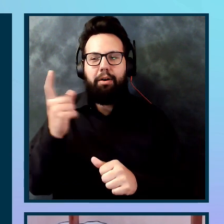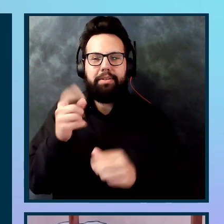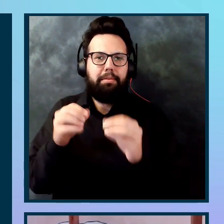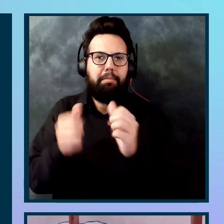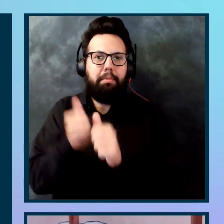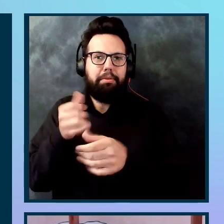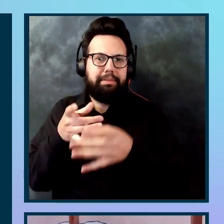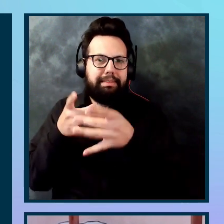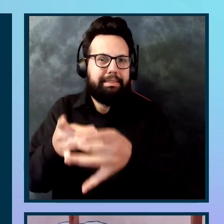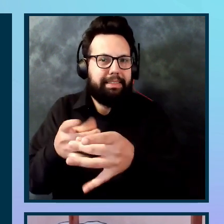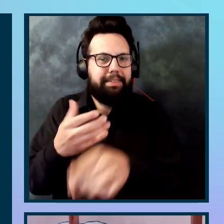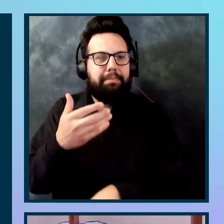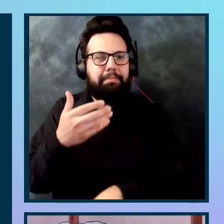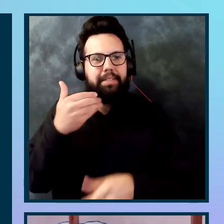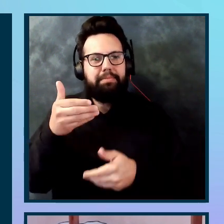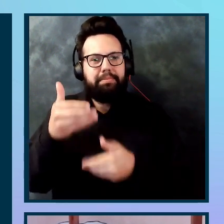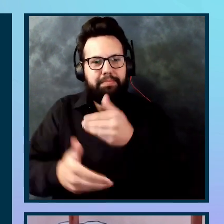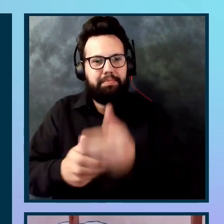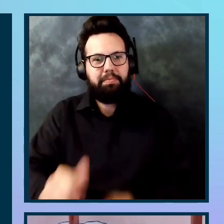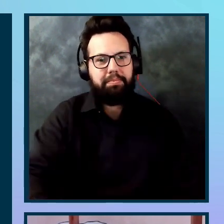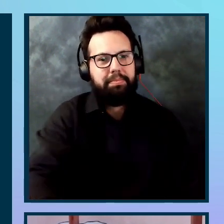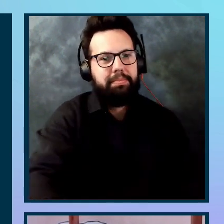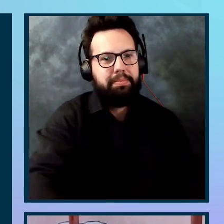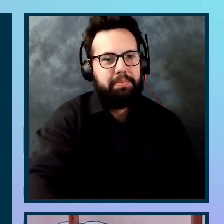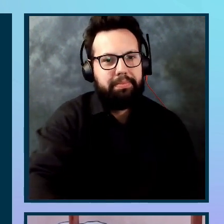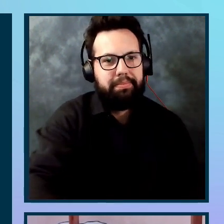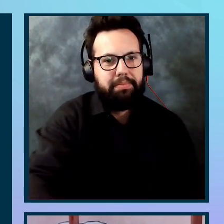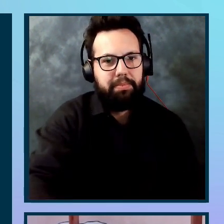The other important aspect of this that could be considered a problem